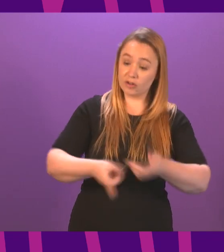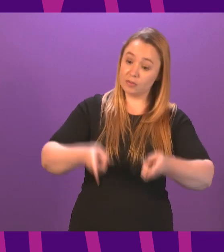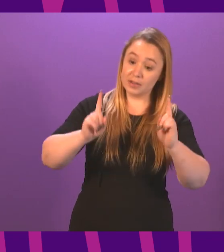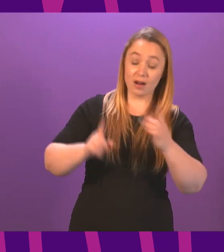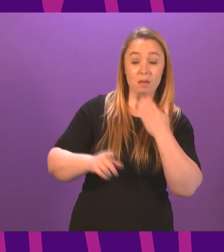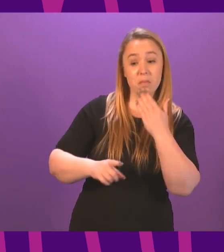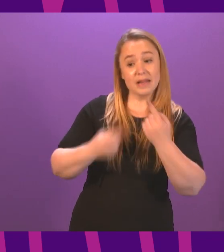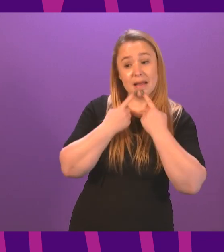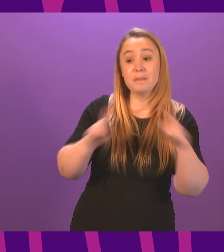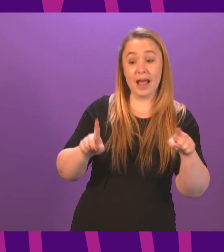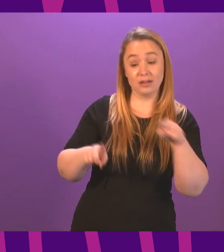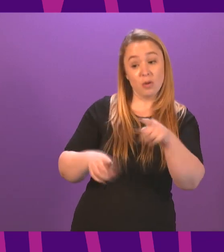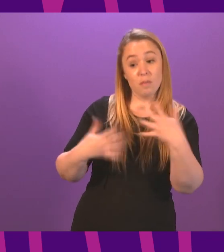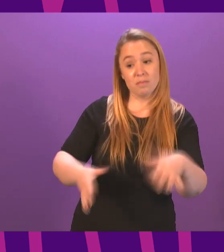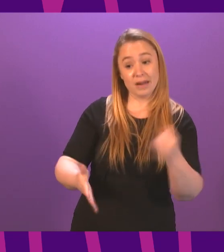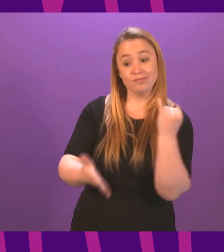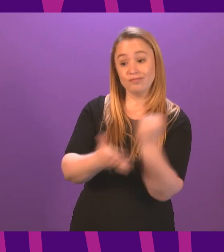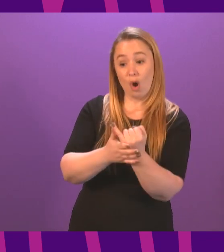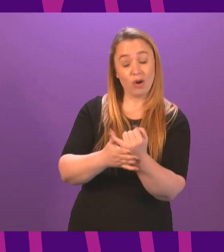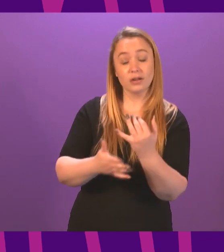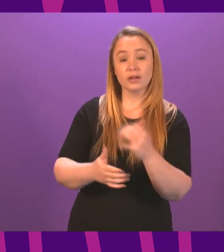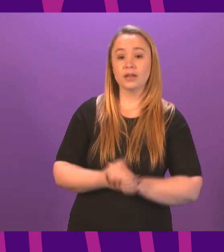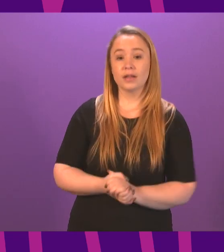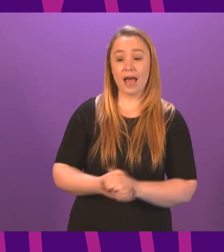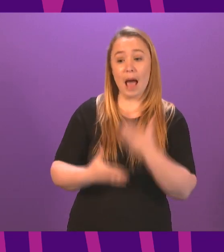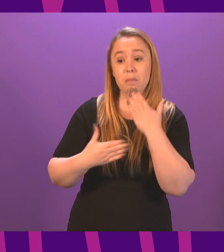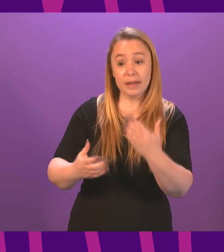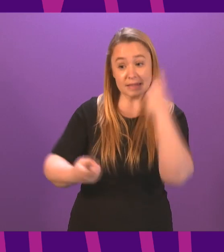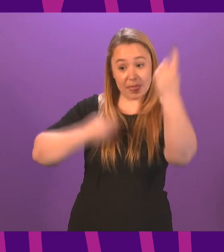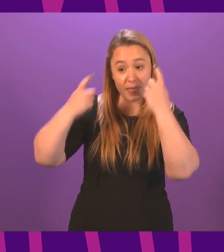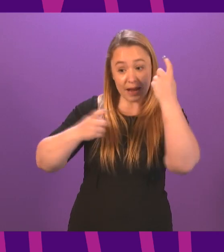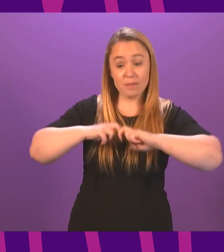it is too late, will she rethink the travel ban and its application?